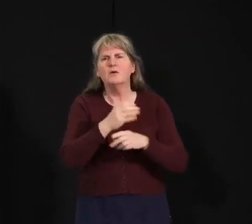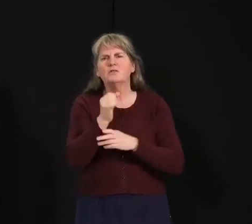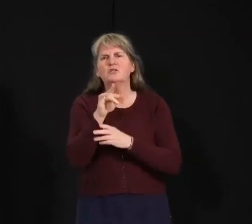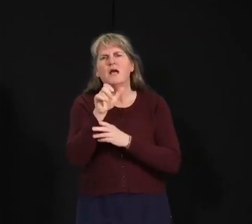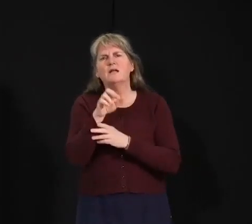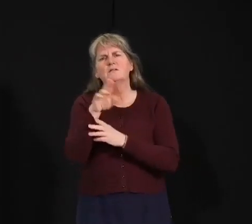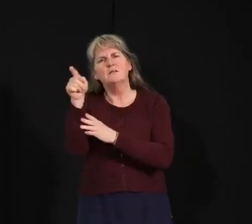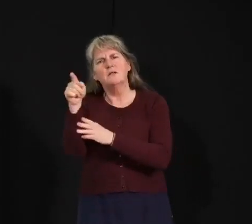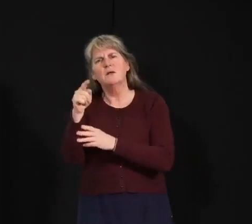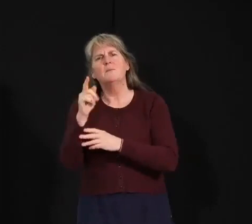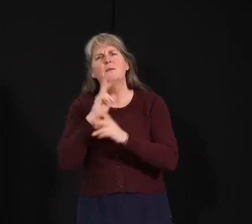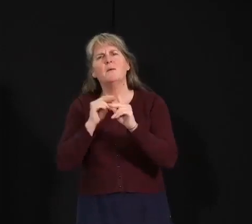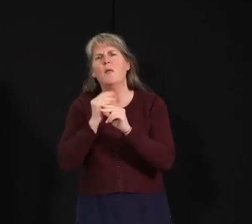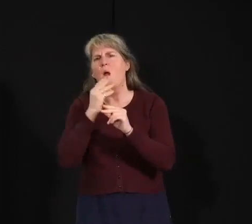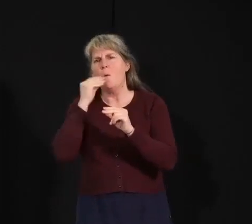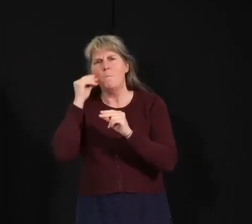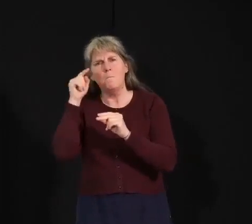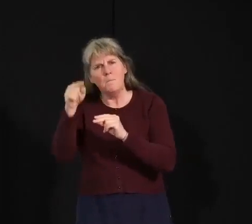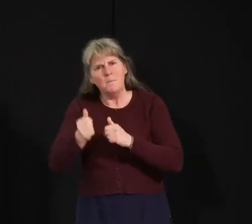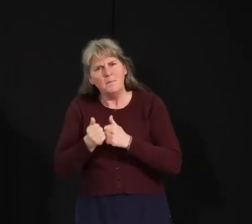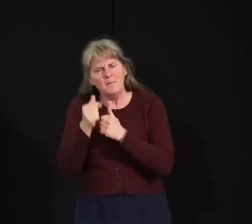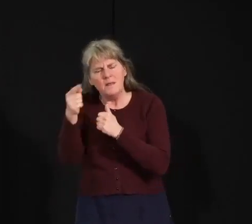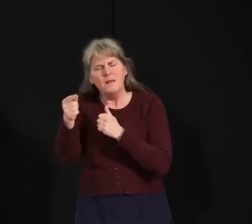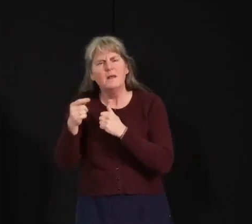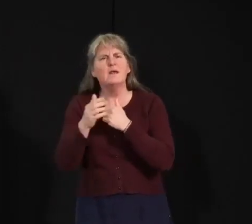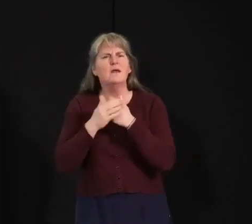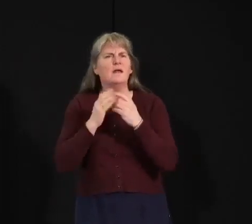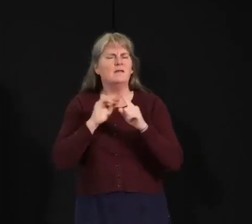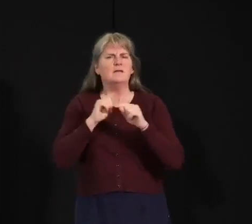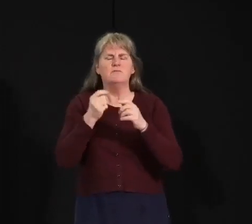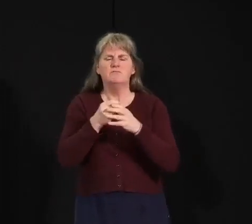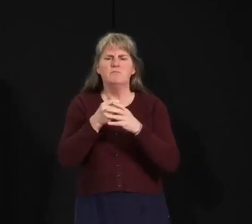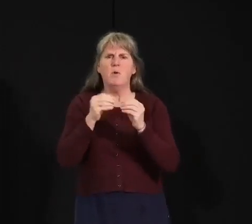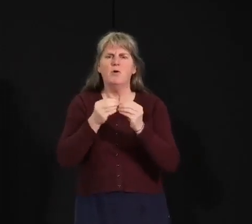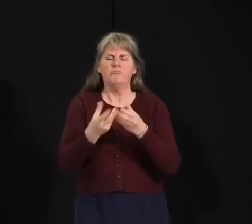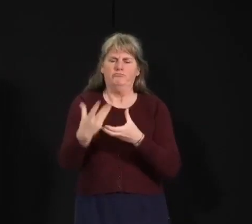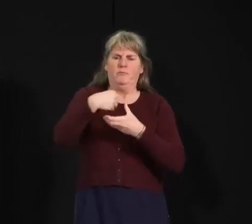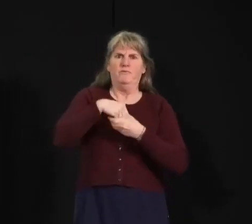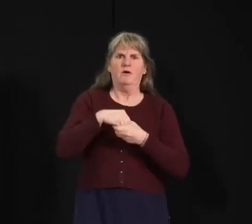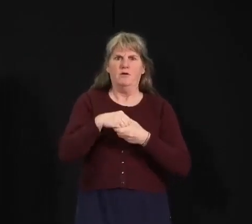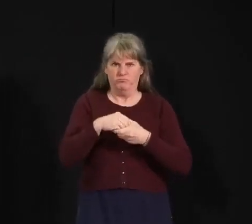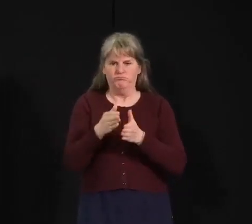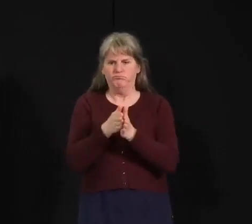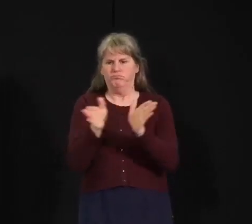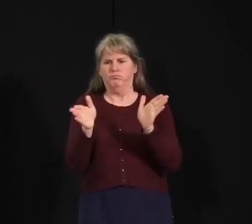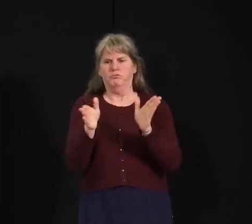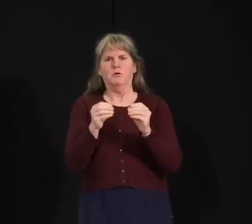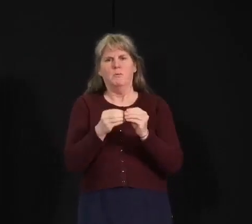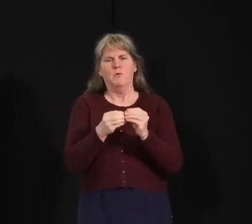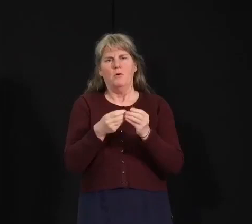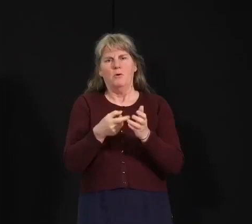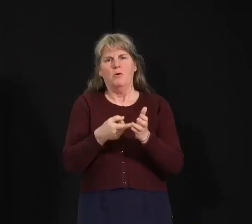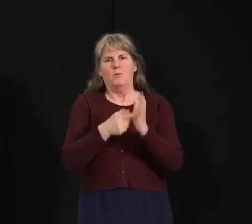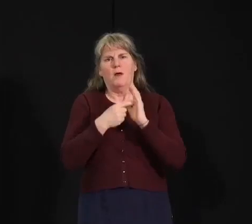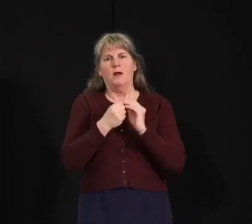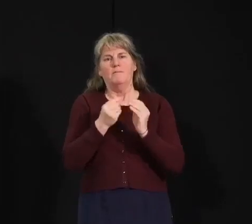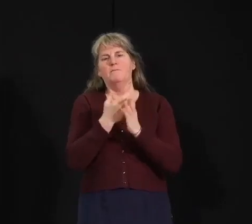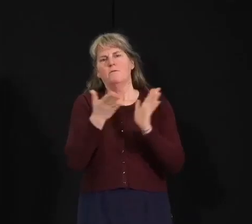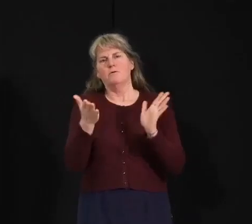revisions and testing in a number of different areas. Testing in vulnerable or outbreak susceptible areas like